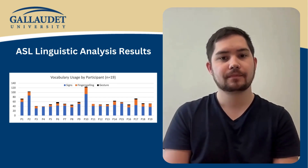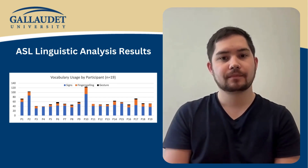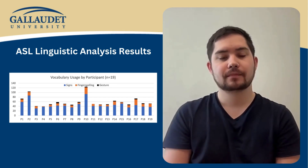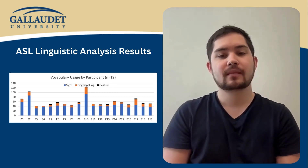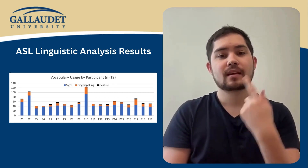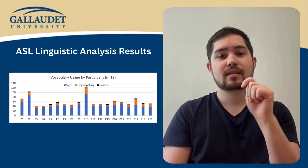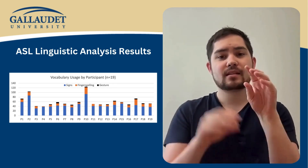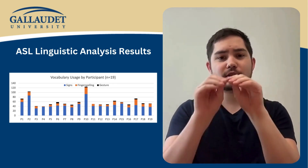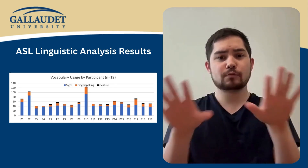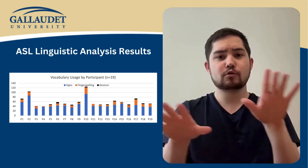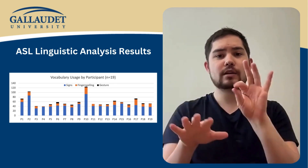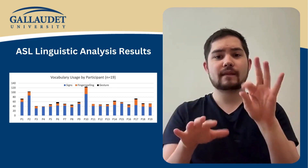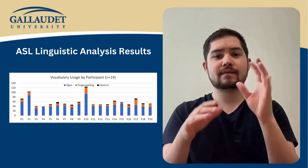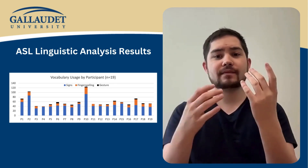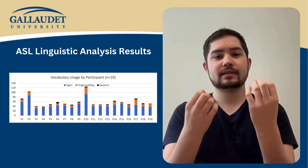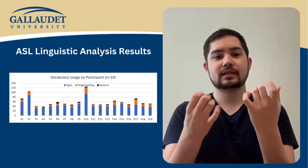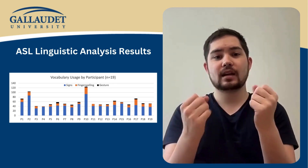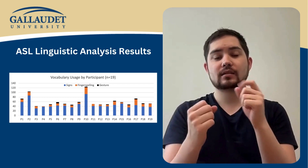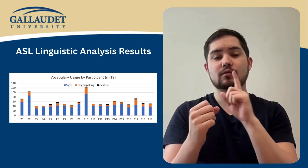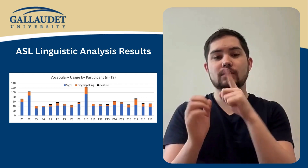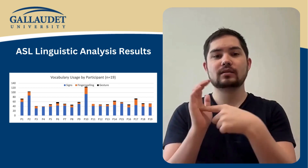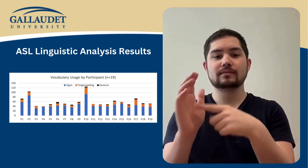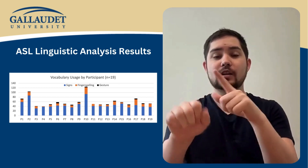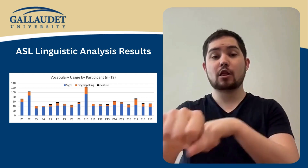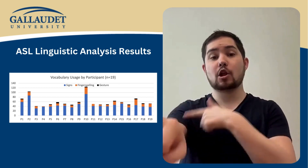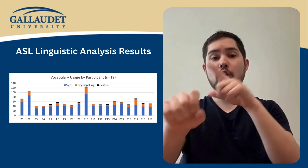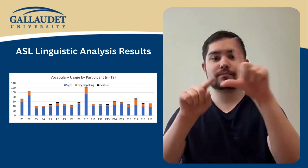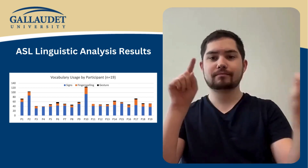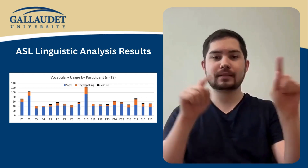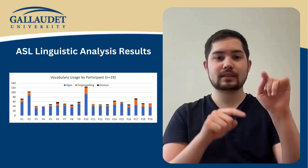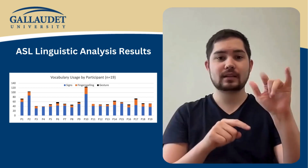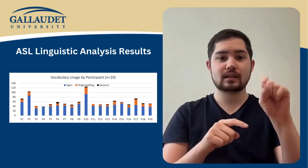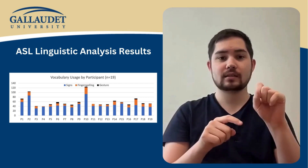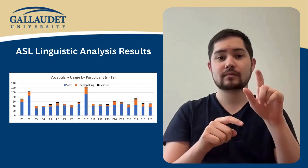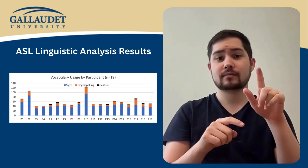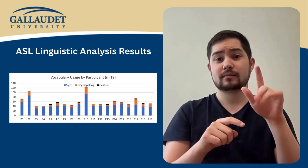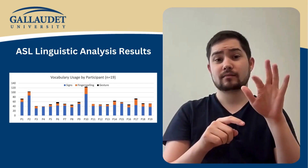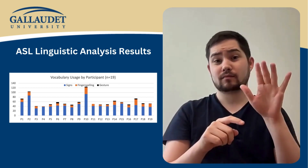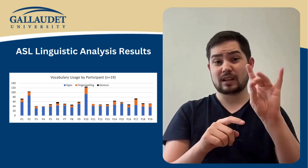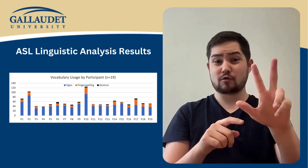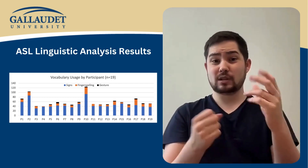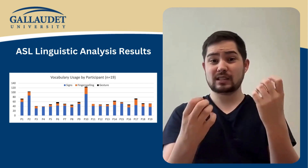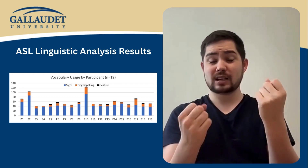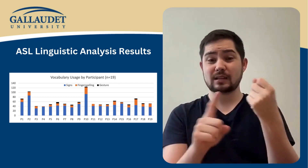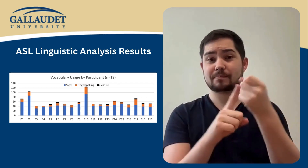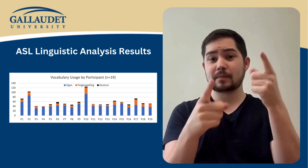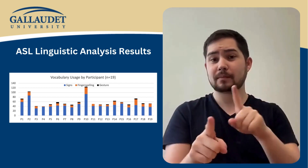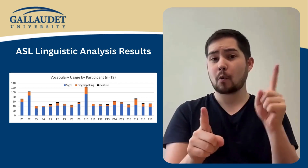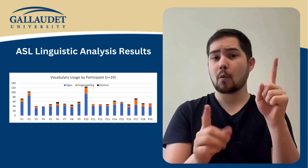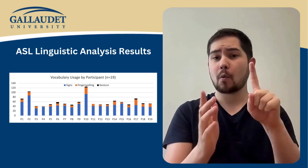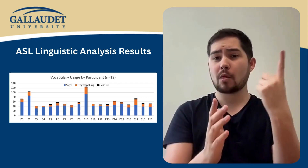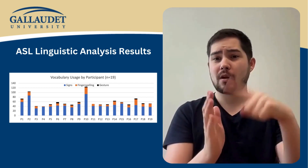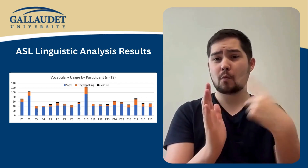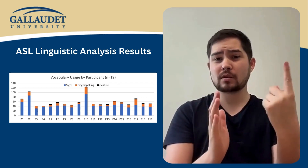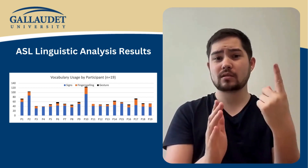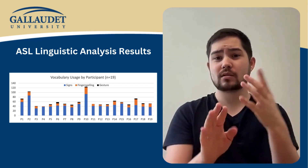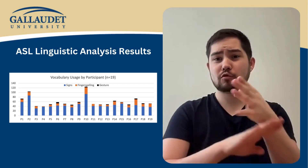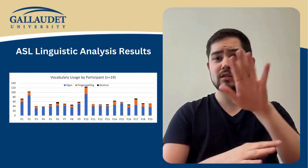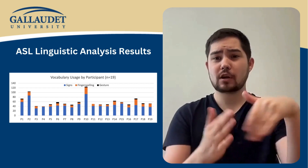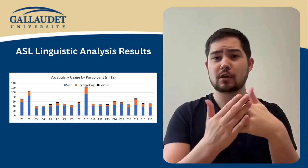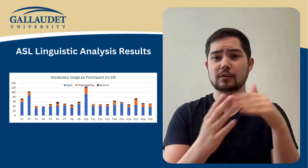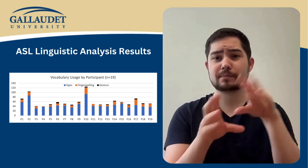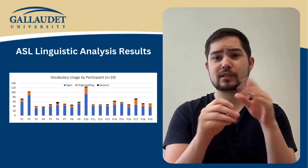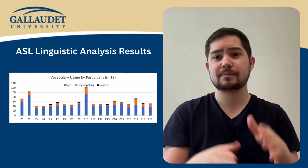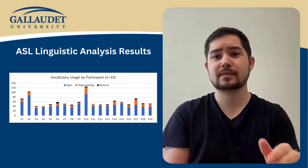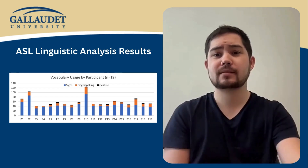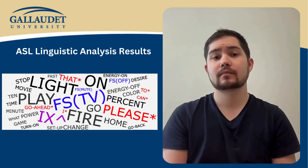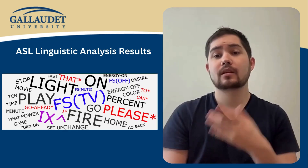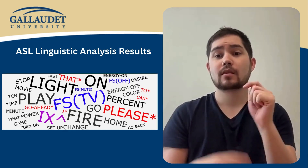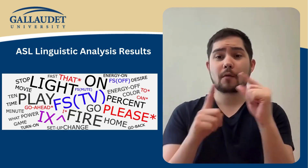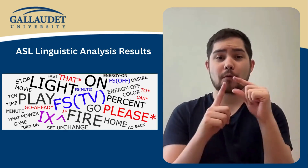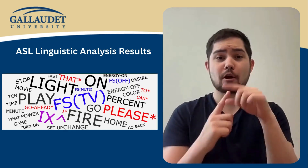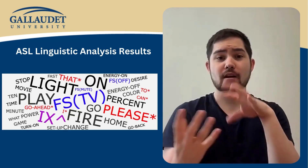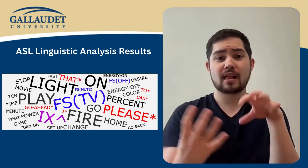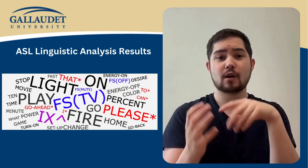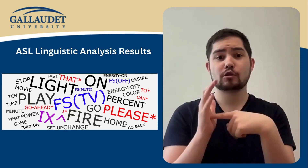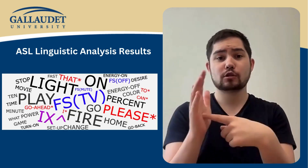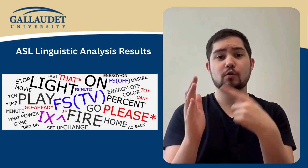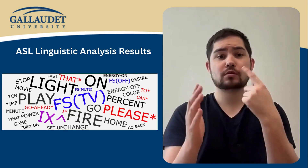exhibit exceptionally long tails - 83 signs occurred only once across all participants.